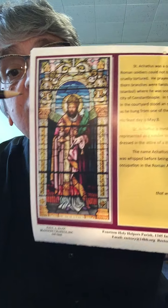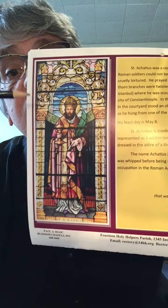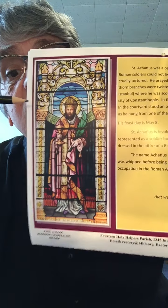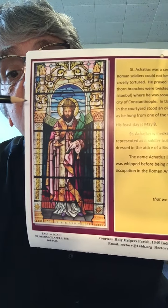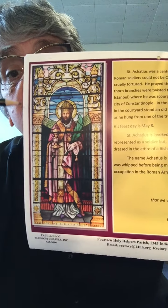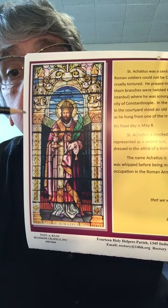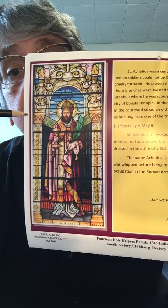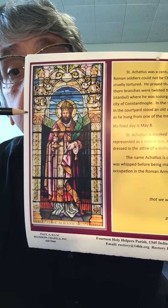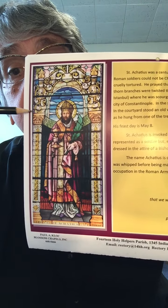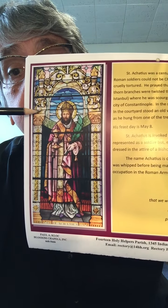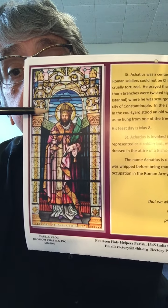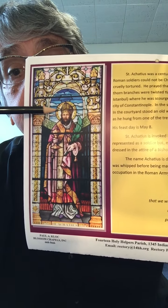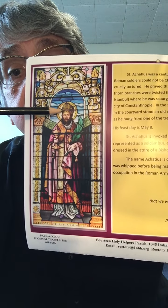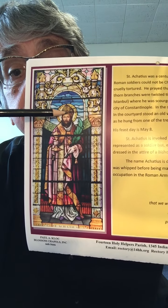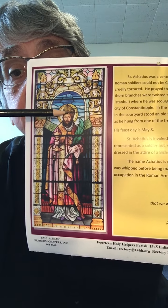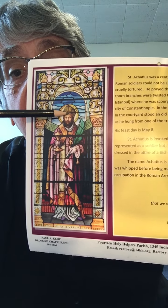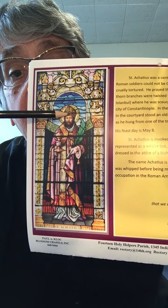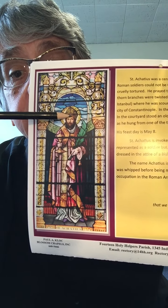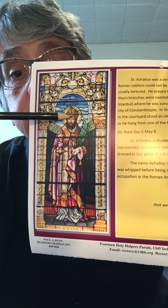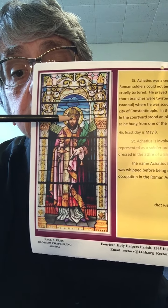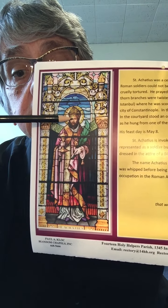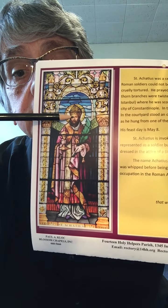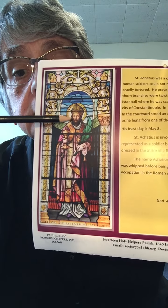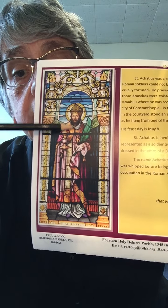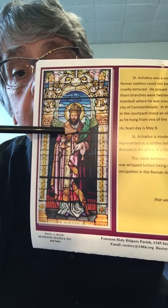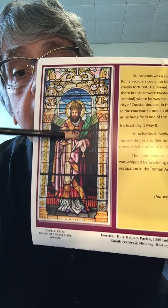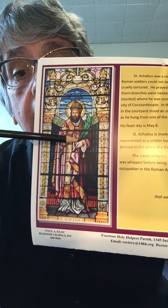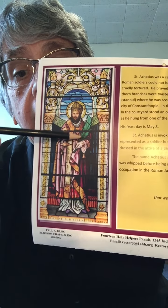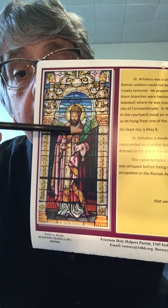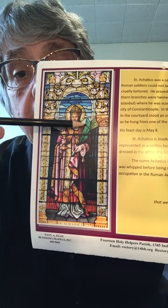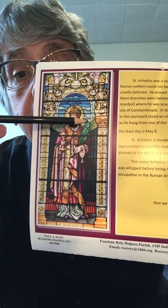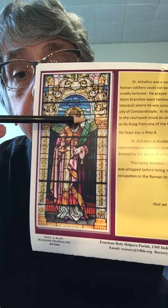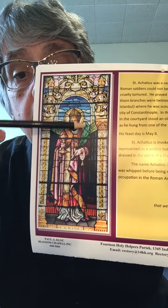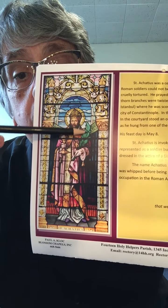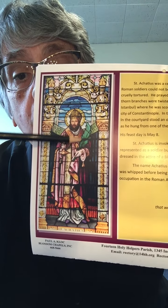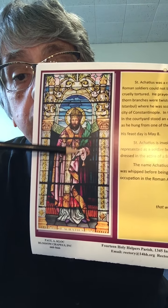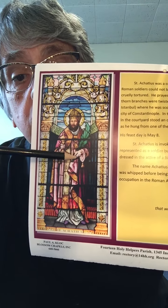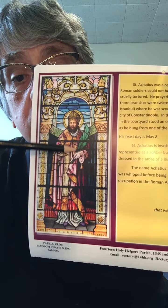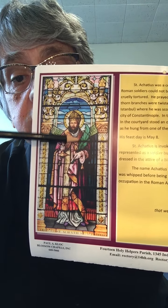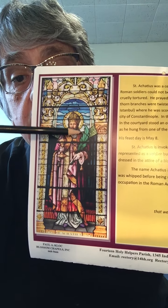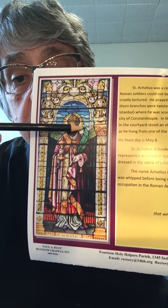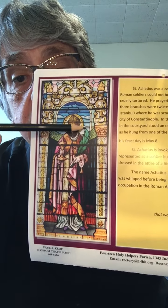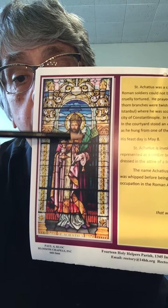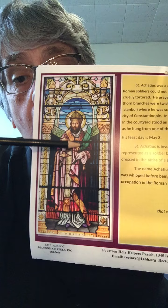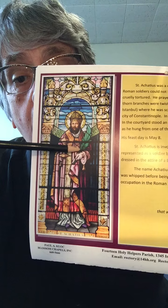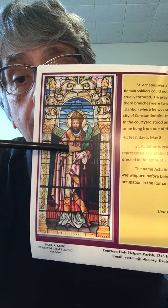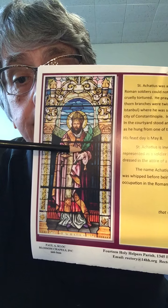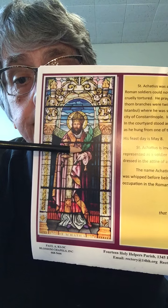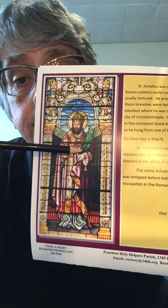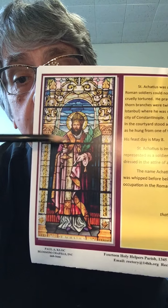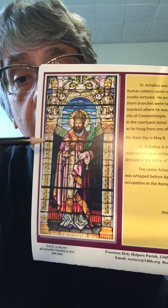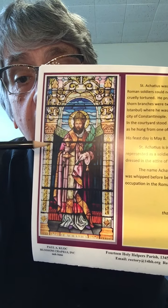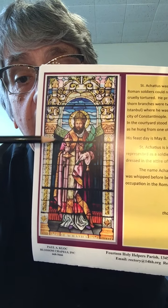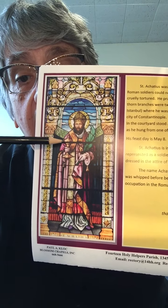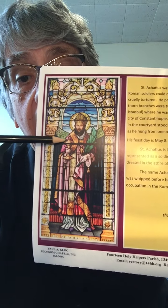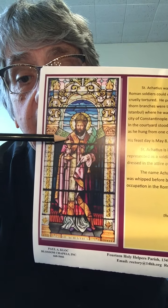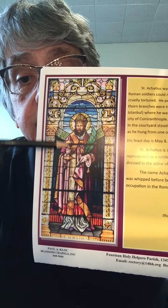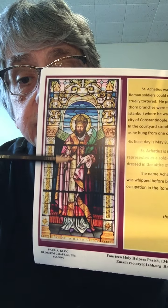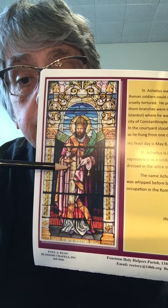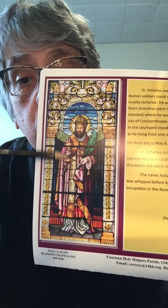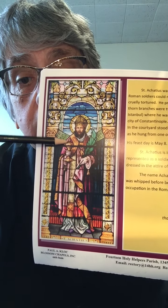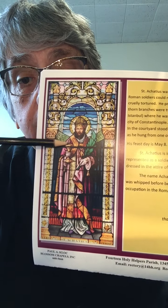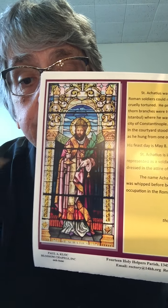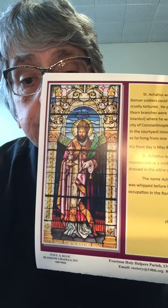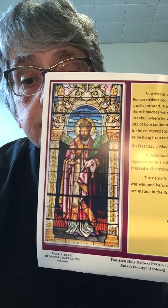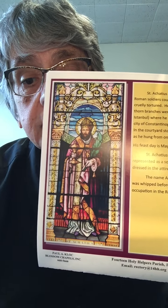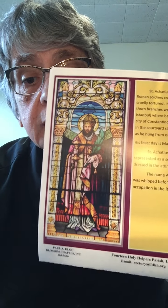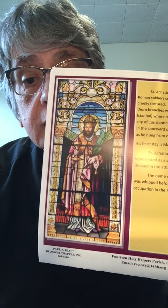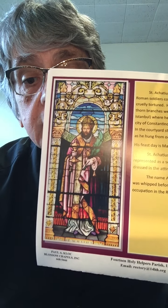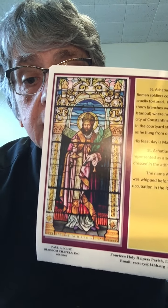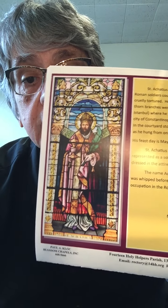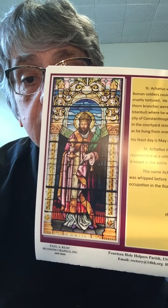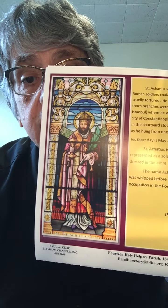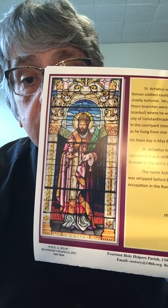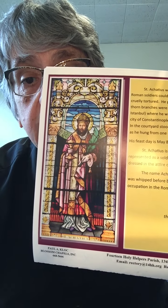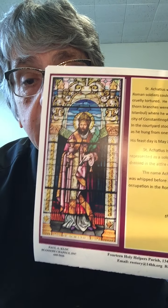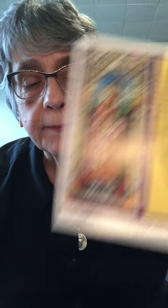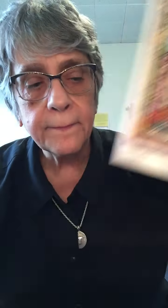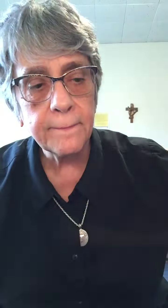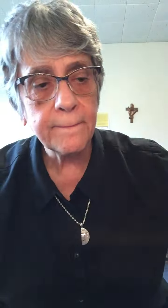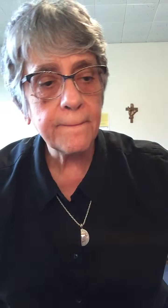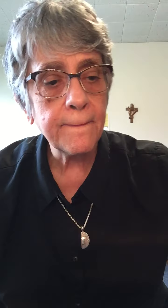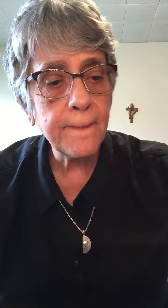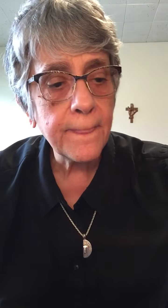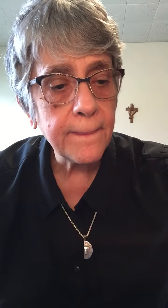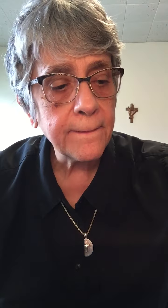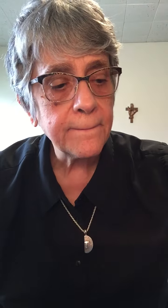[she points at the items] a bishop's hat and a martyr's palm and the ciborium.